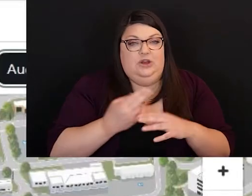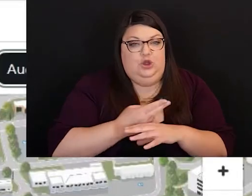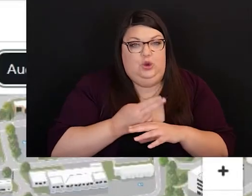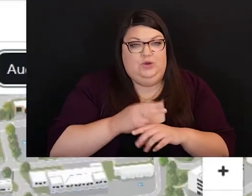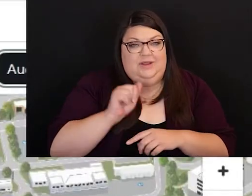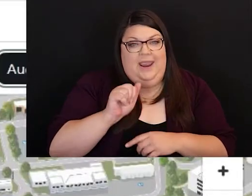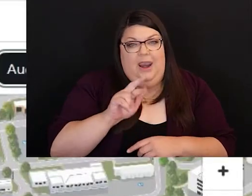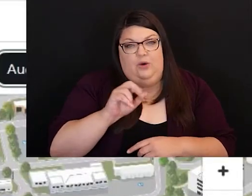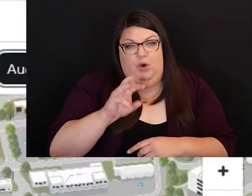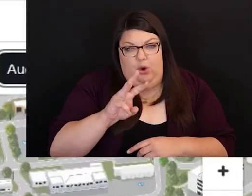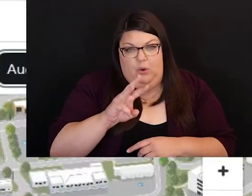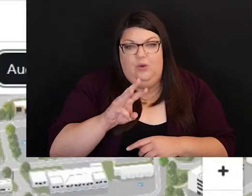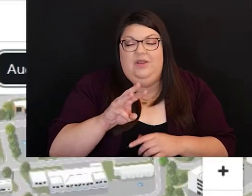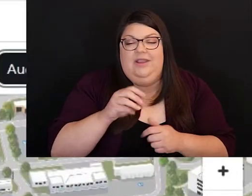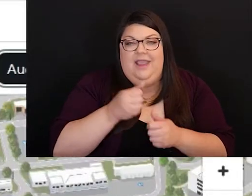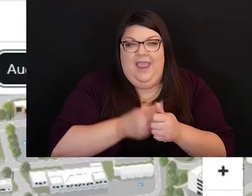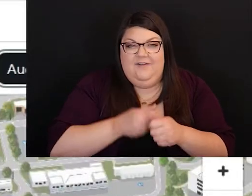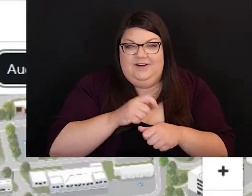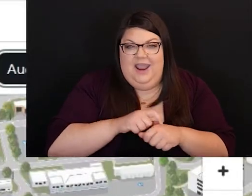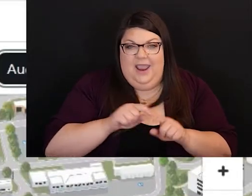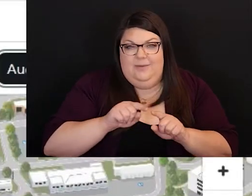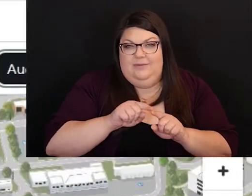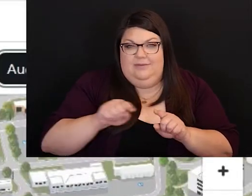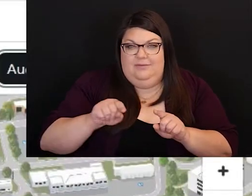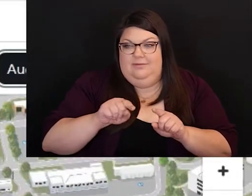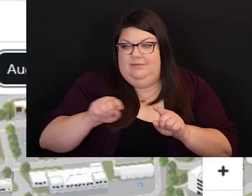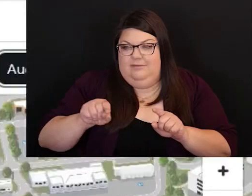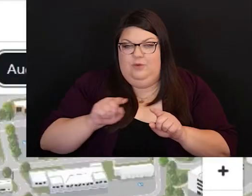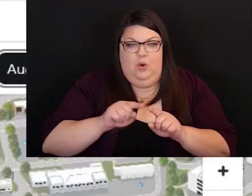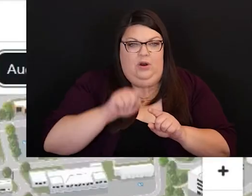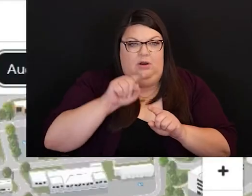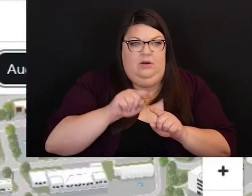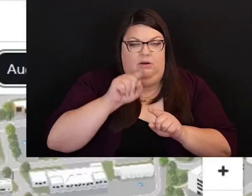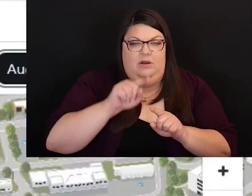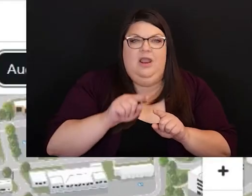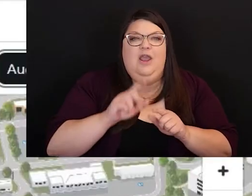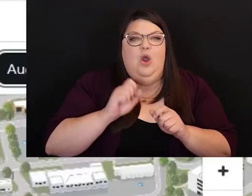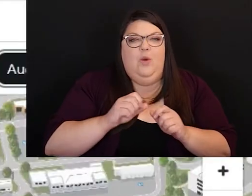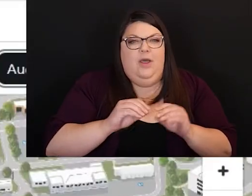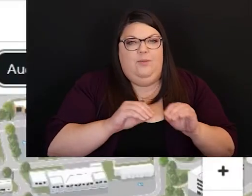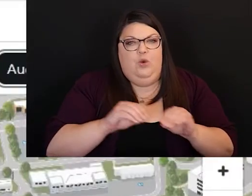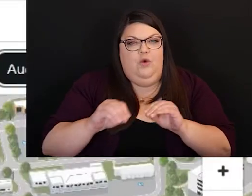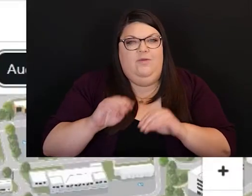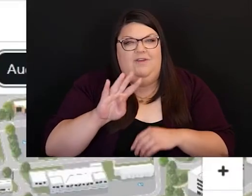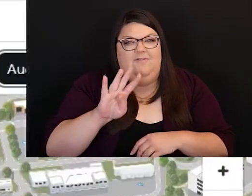Every arrow press will move me four meters in that direction, and that's because I have my step size set to four meters.